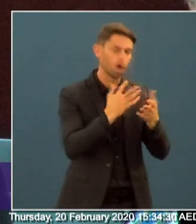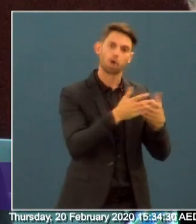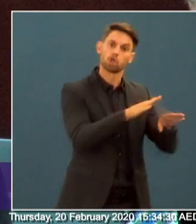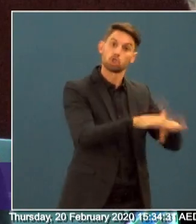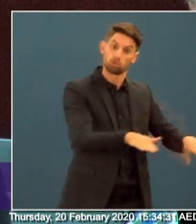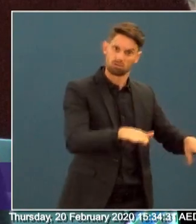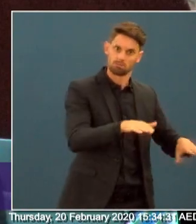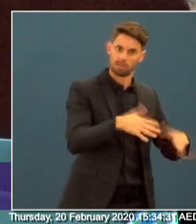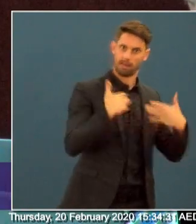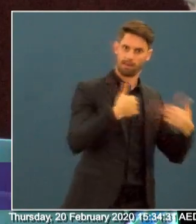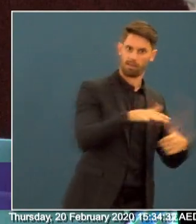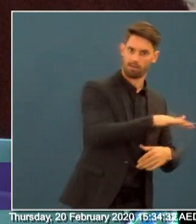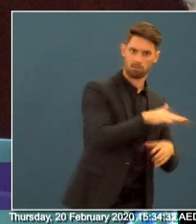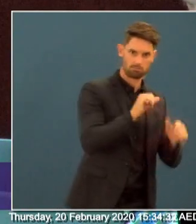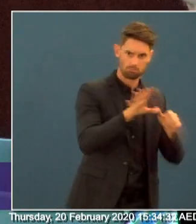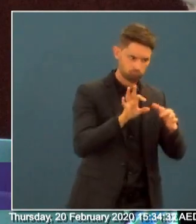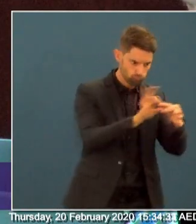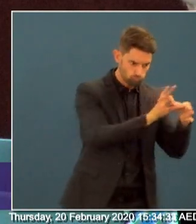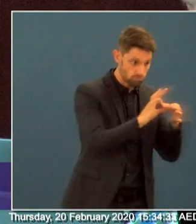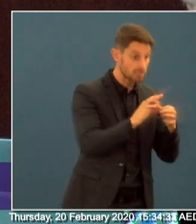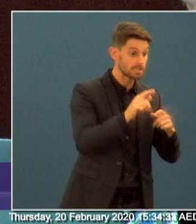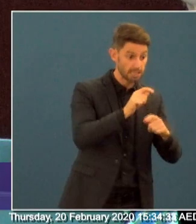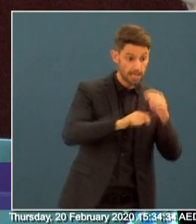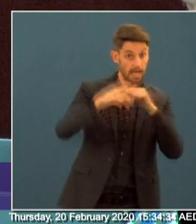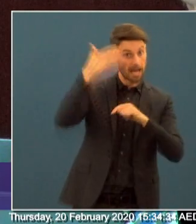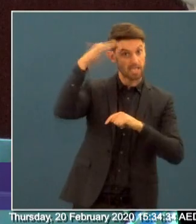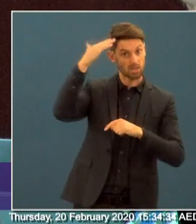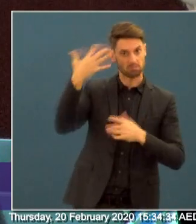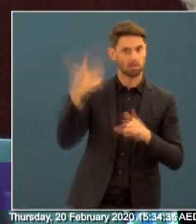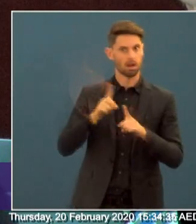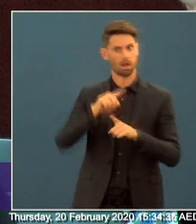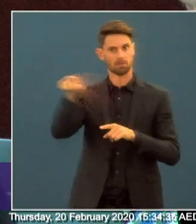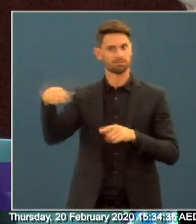So how do we address that?